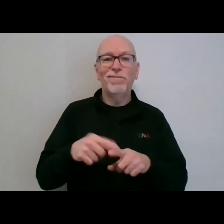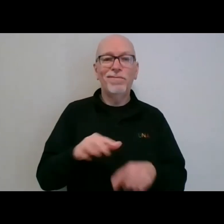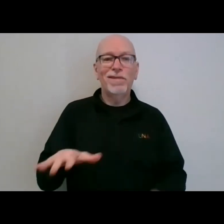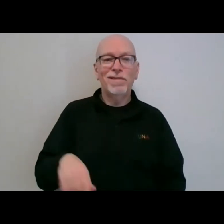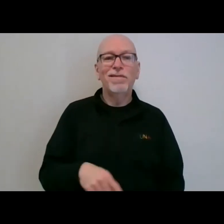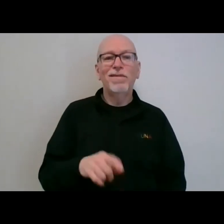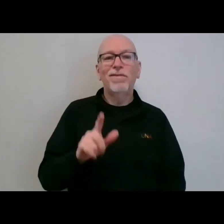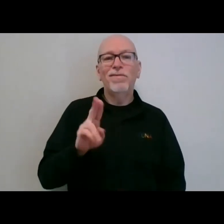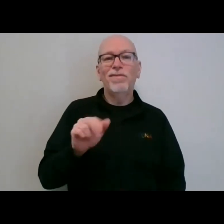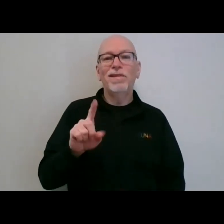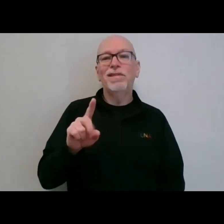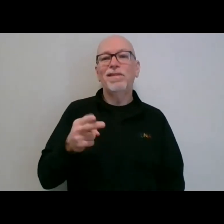I did that one just for Andy.